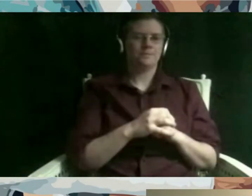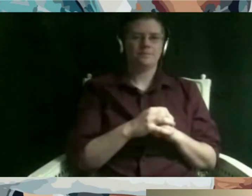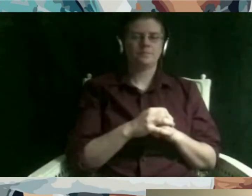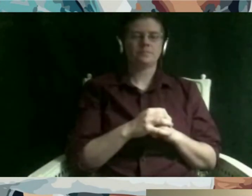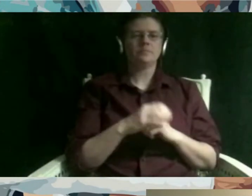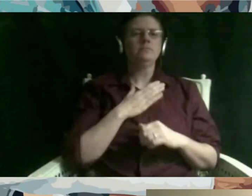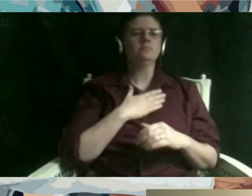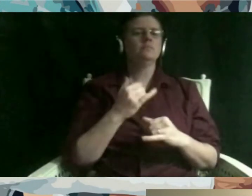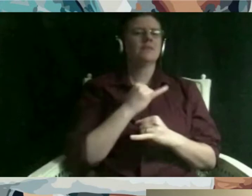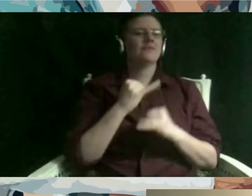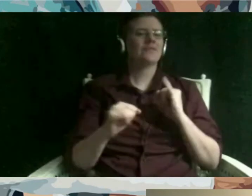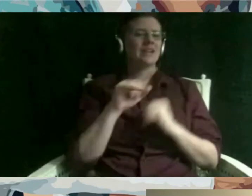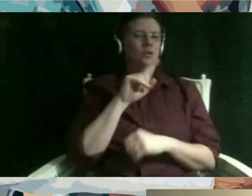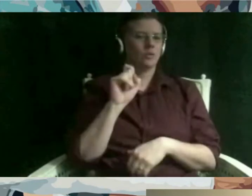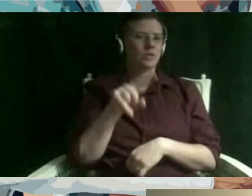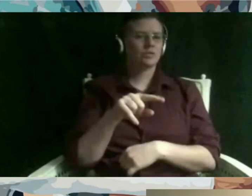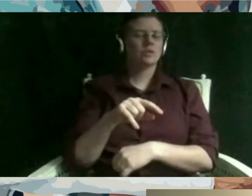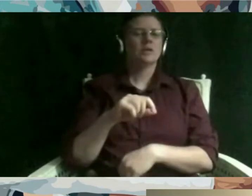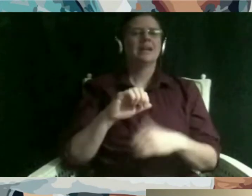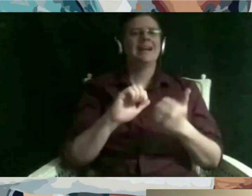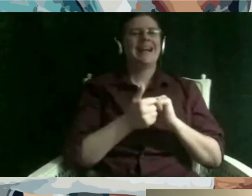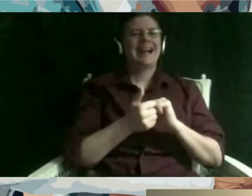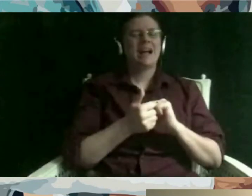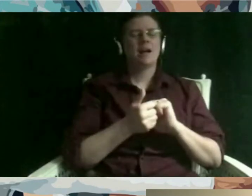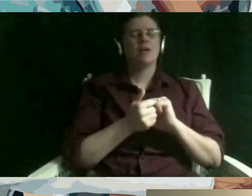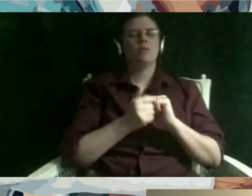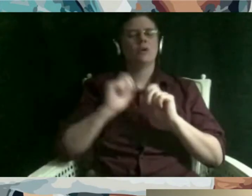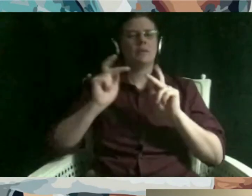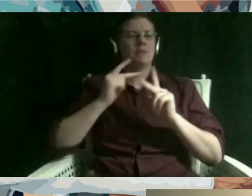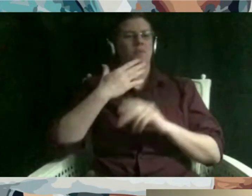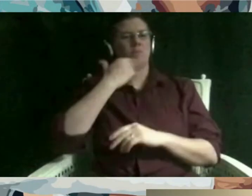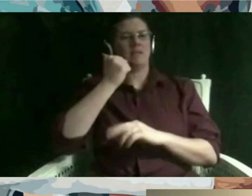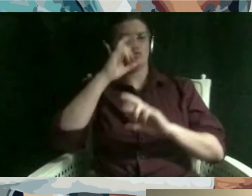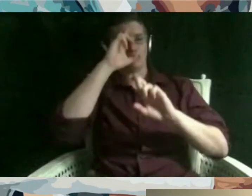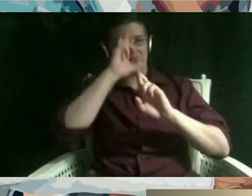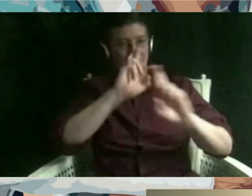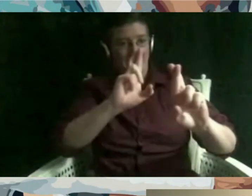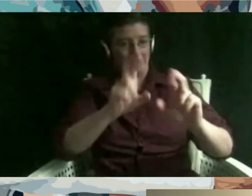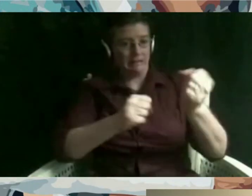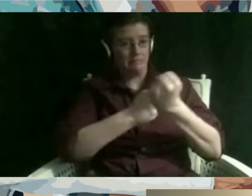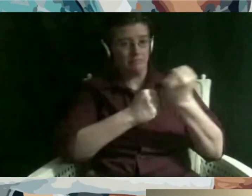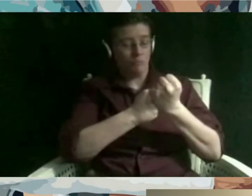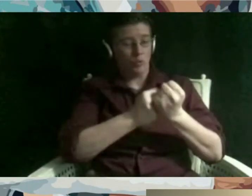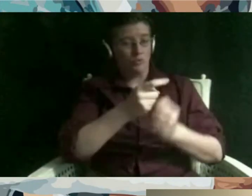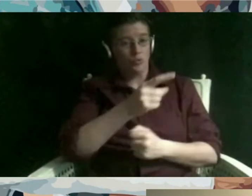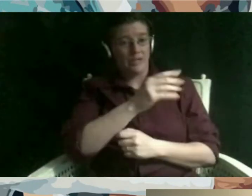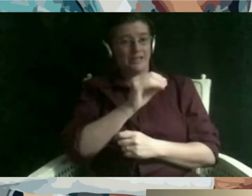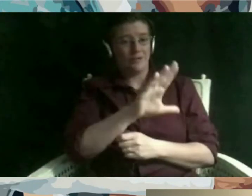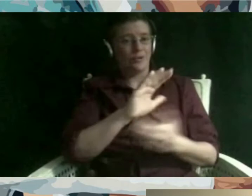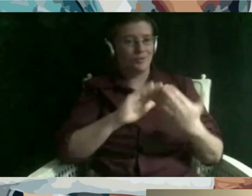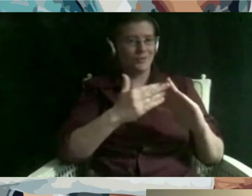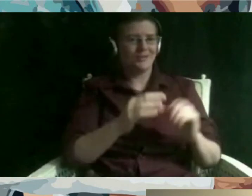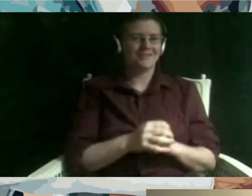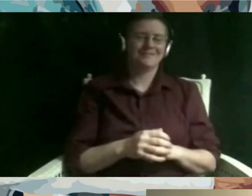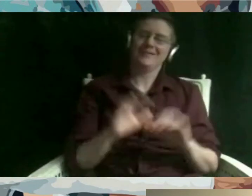people best respect and support you and your community oh man just let us live just let us